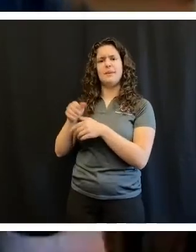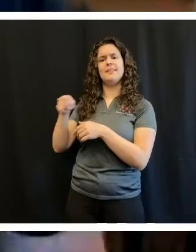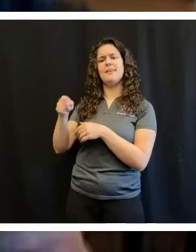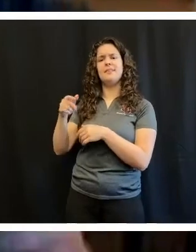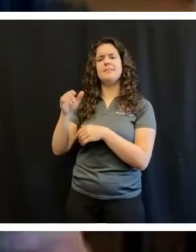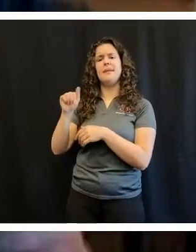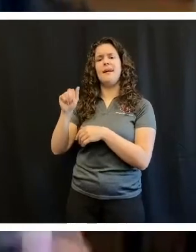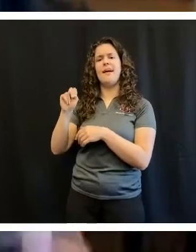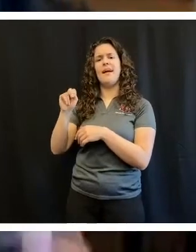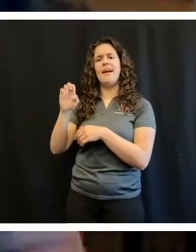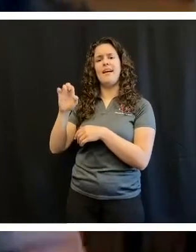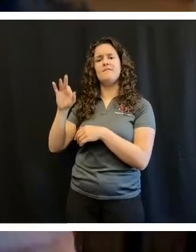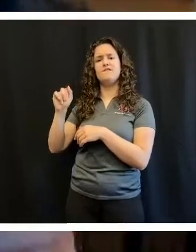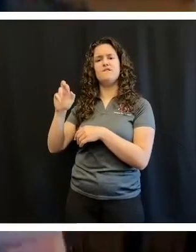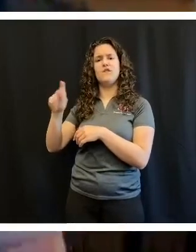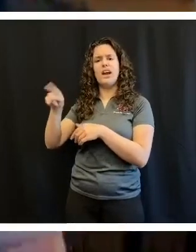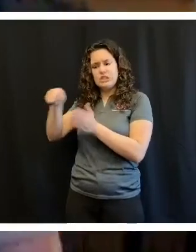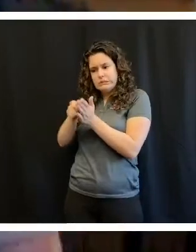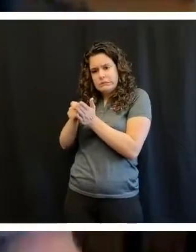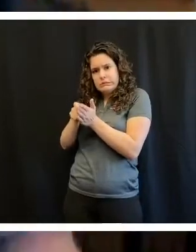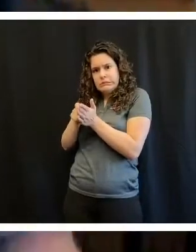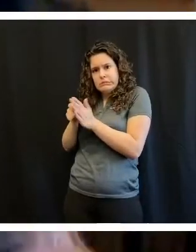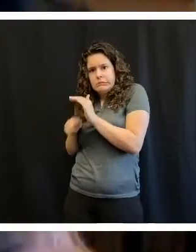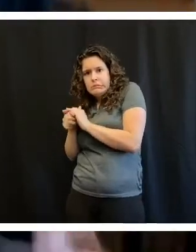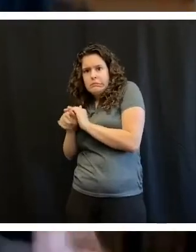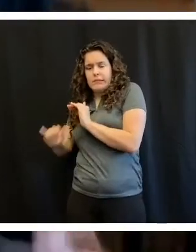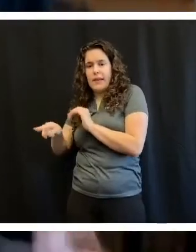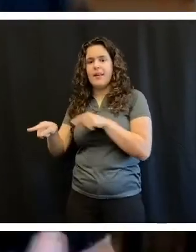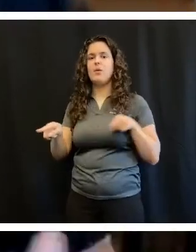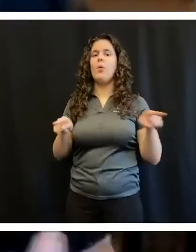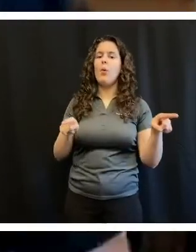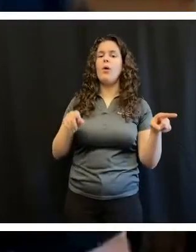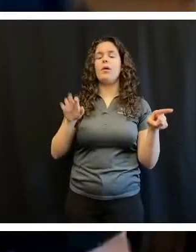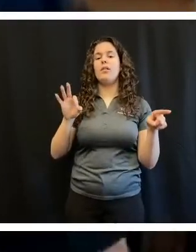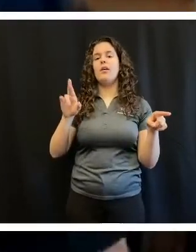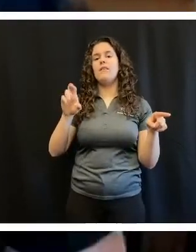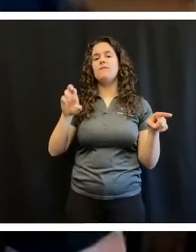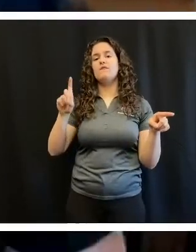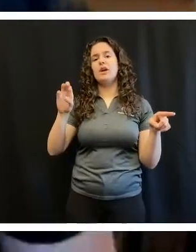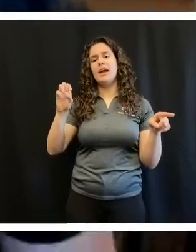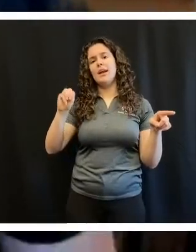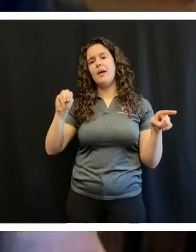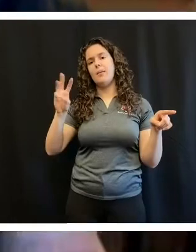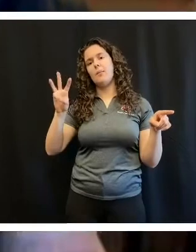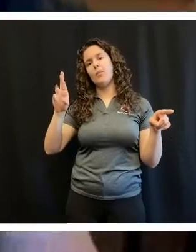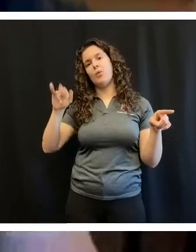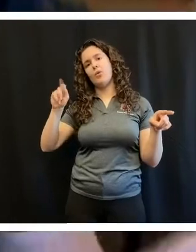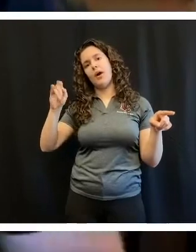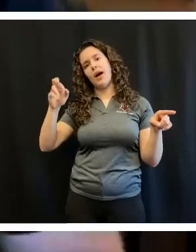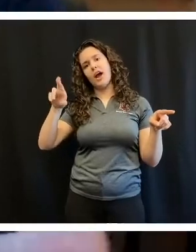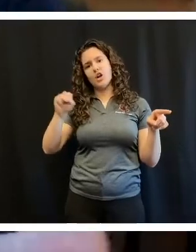and this is that time. And trying to inspire the students to take that. So, here's some examples of some